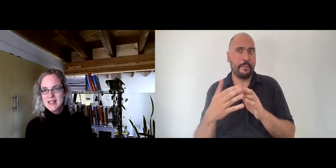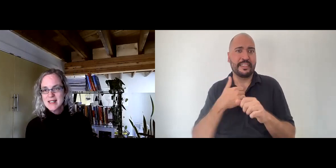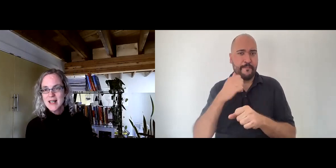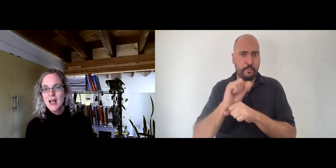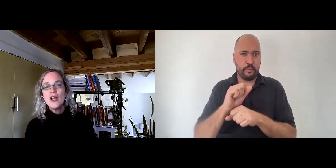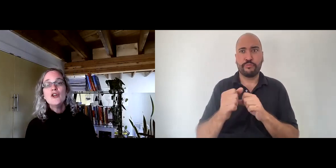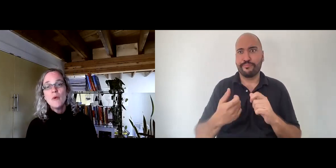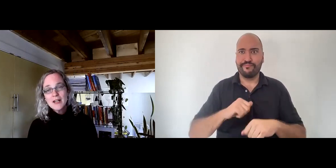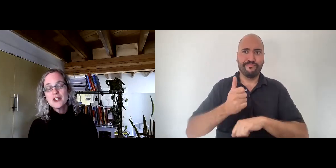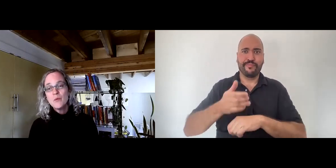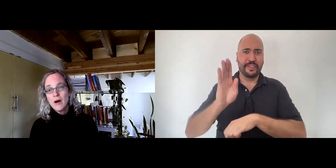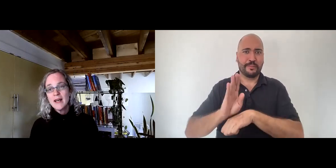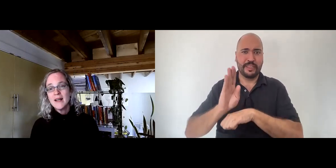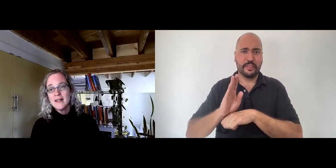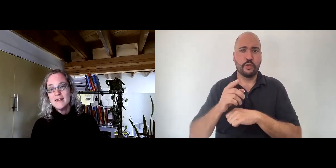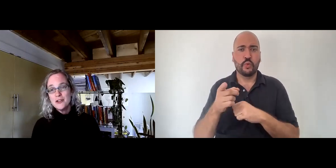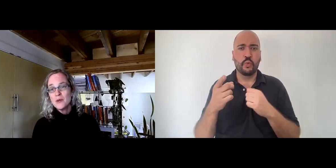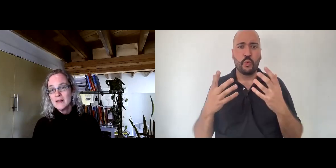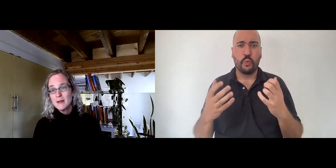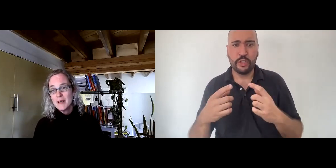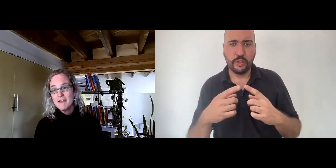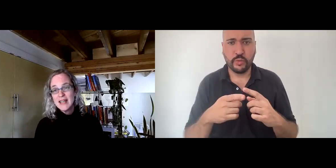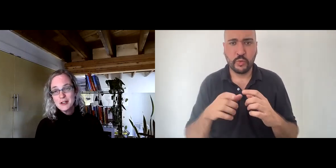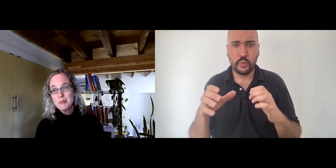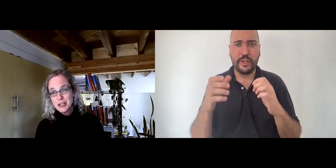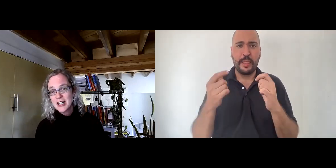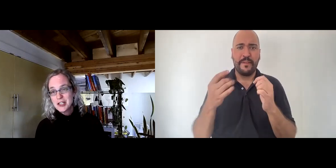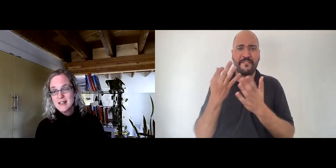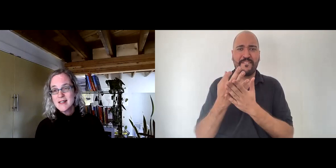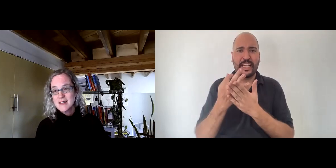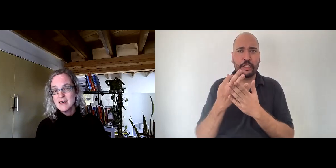You actually wanna do a little bit of financial projections.